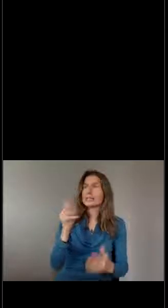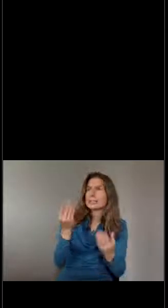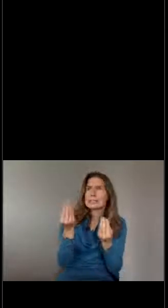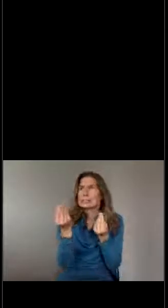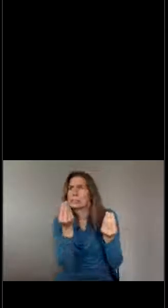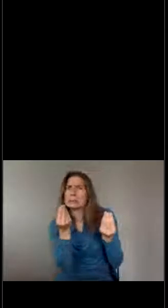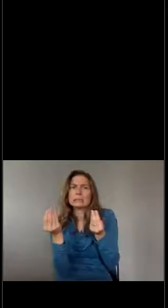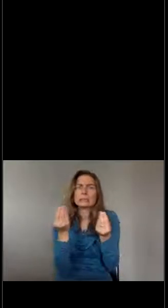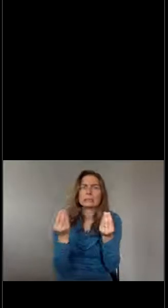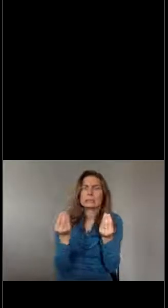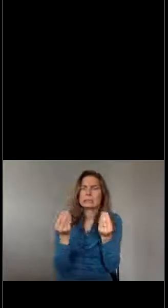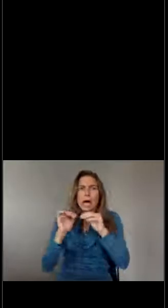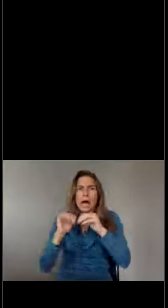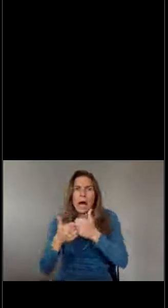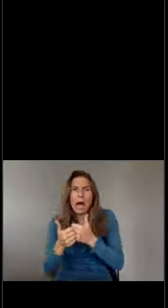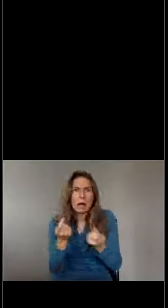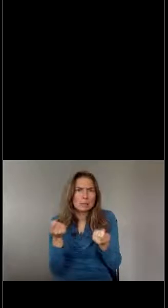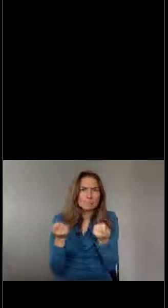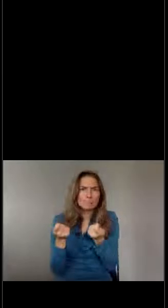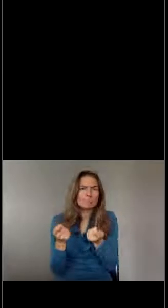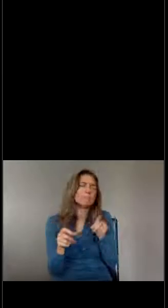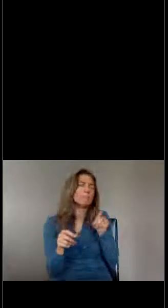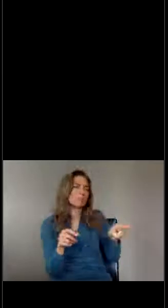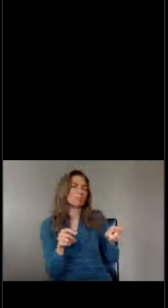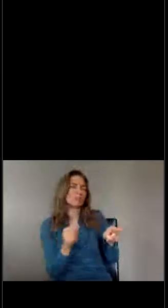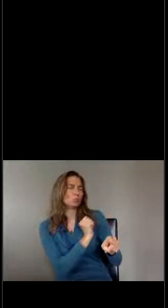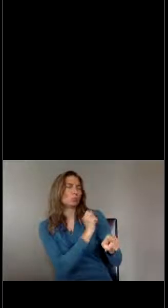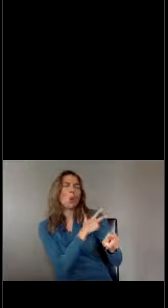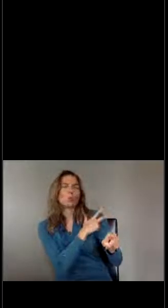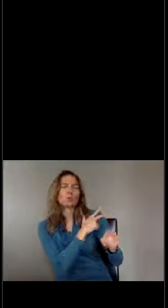And it's an important strategy that can be improved on.